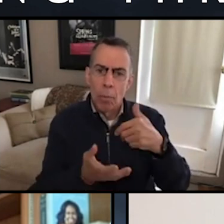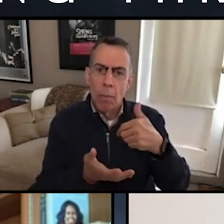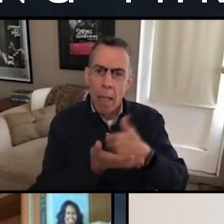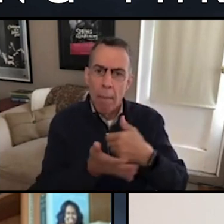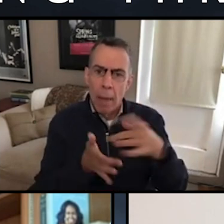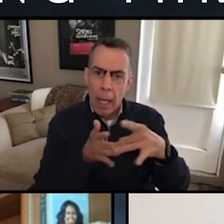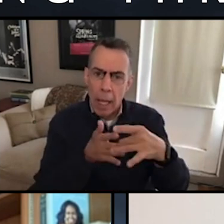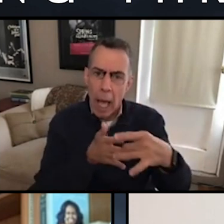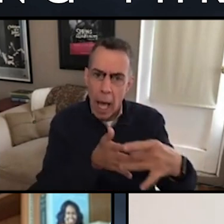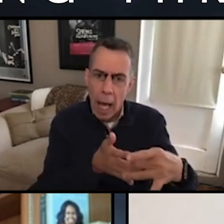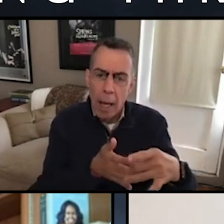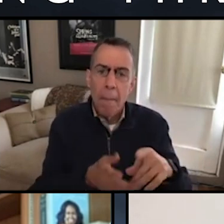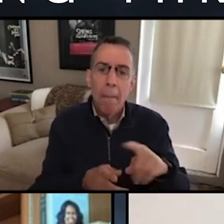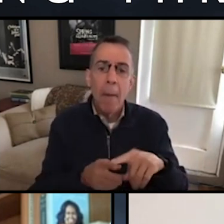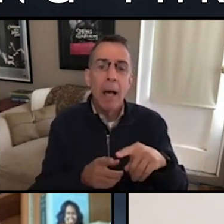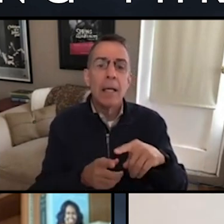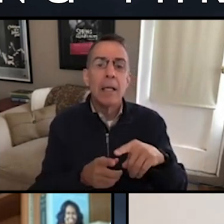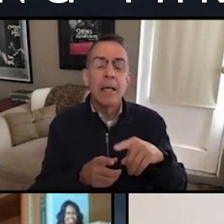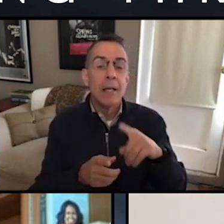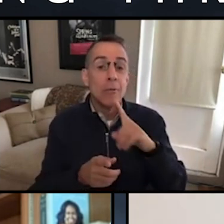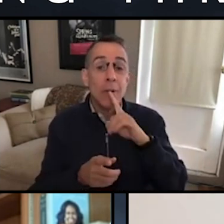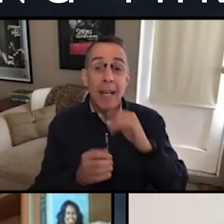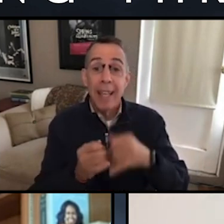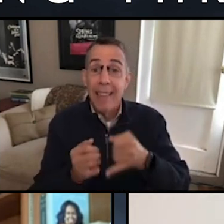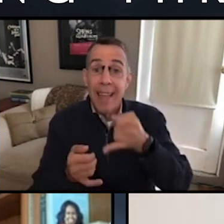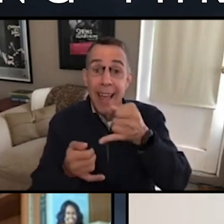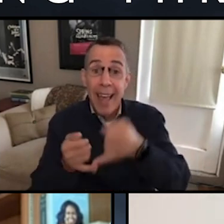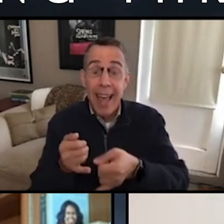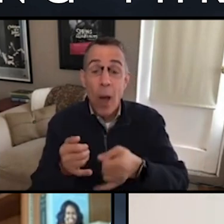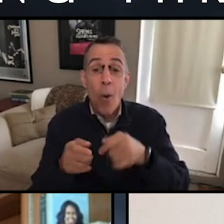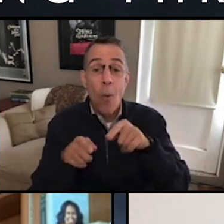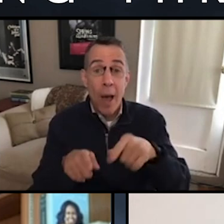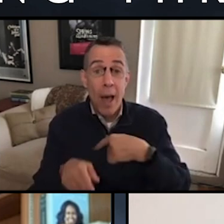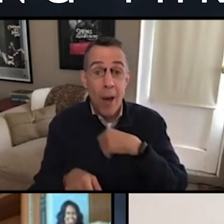narrative. But that ultimately, as I was working through it, the story that was